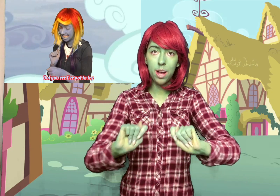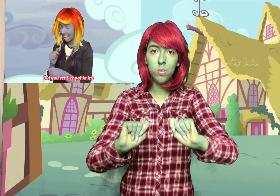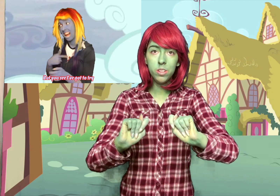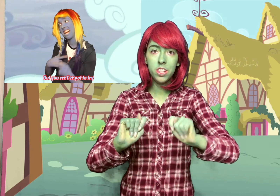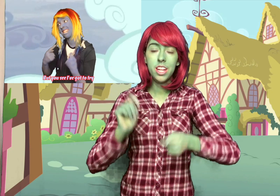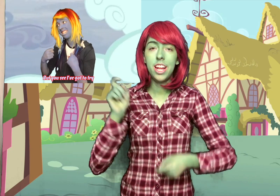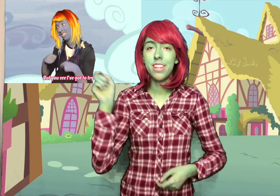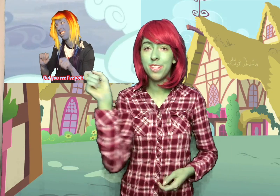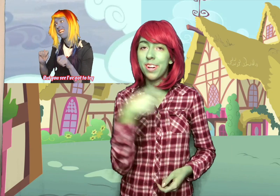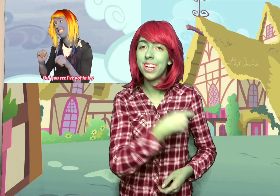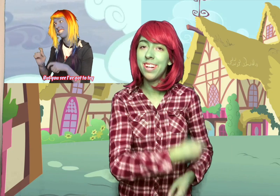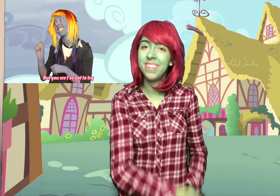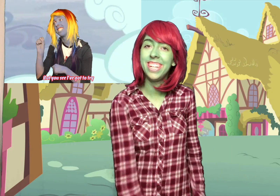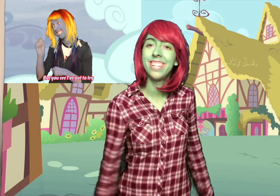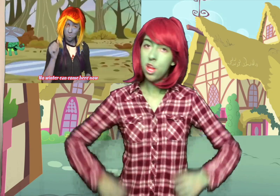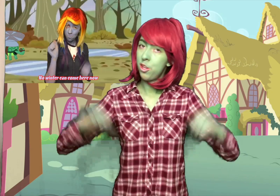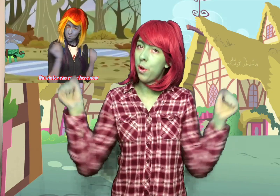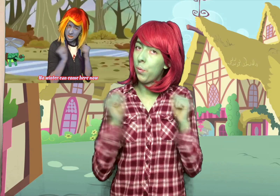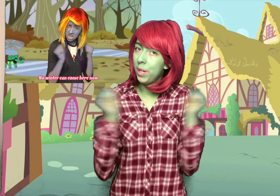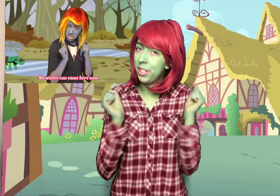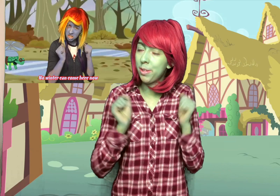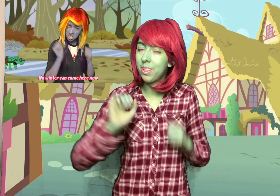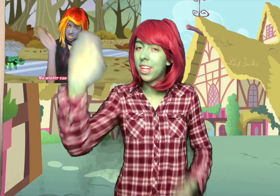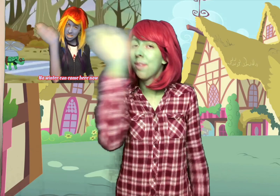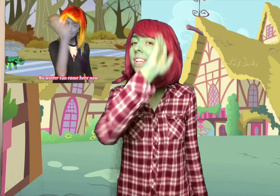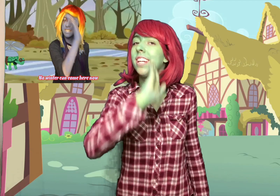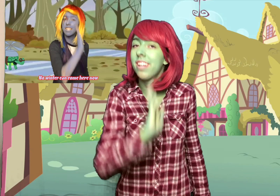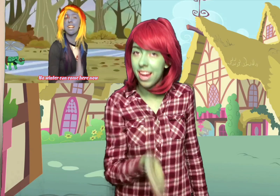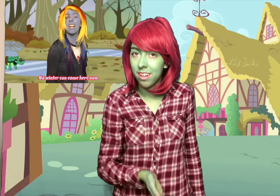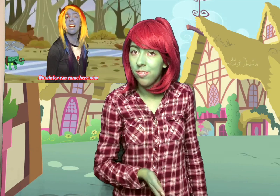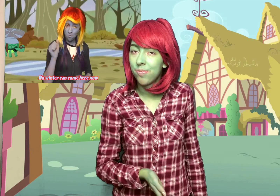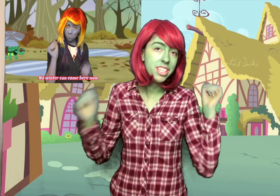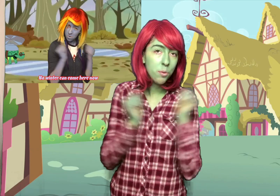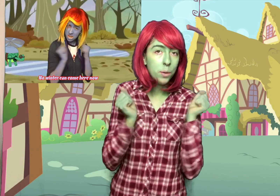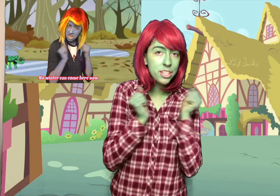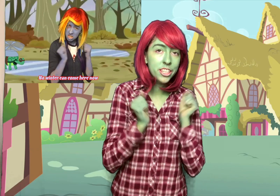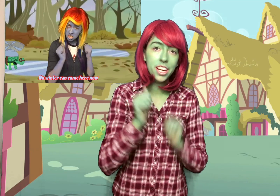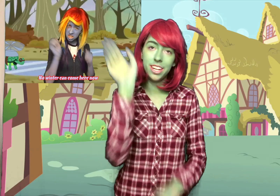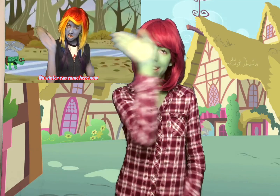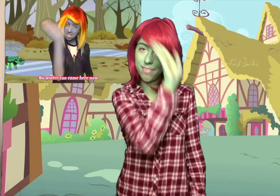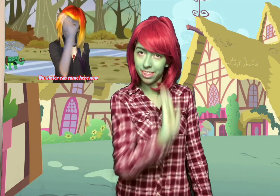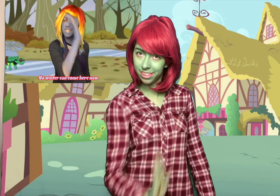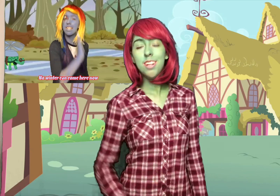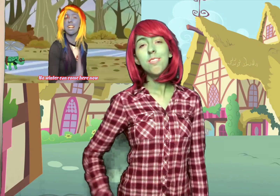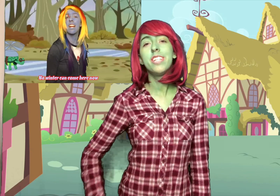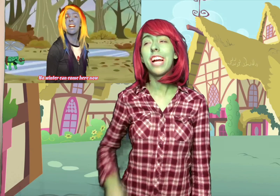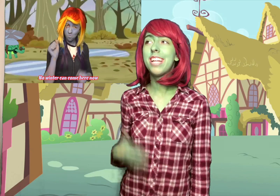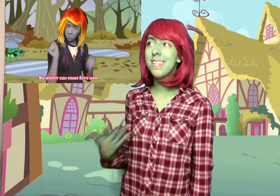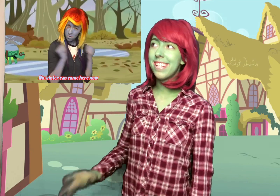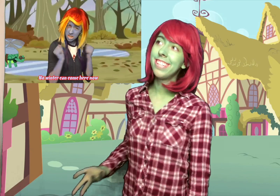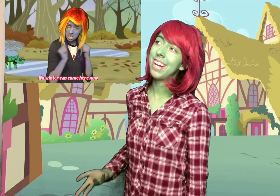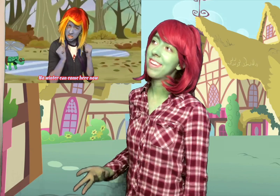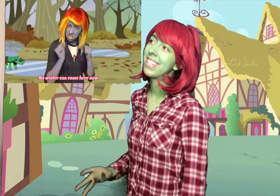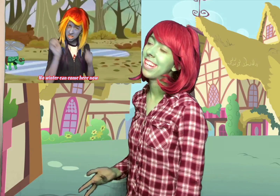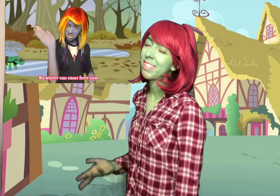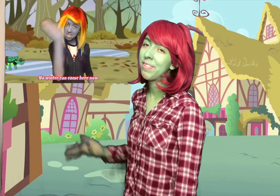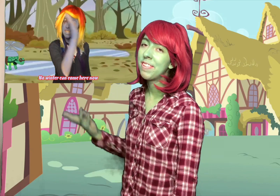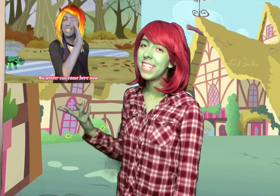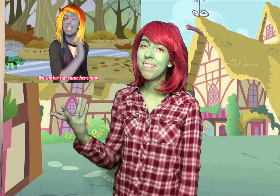out and then you already know NEED "no winter will come here now" did WINTER and NEVER which i use in a lot of my songs so if you've seen my